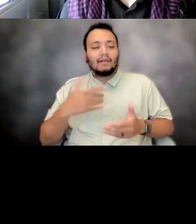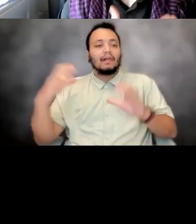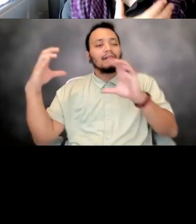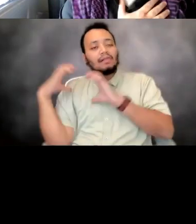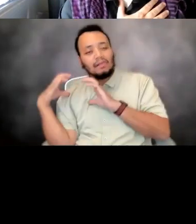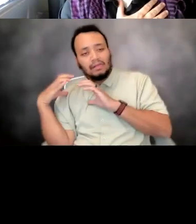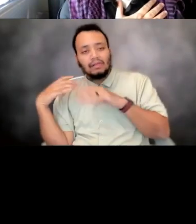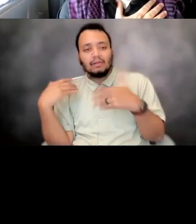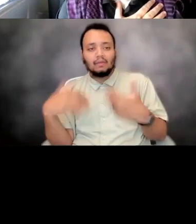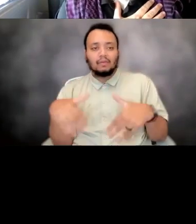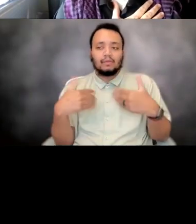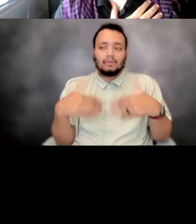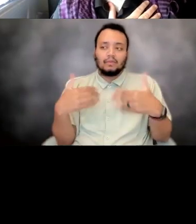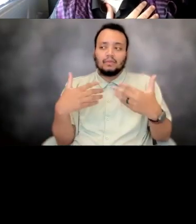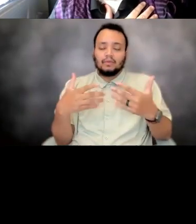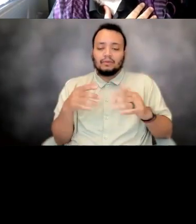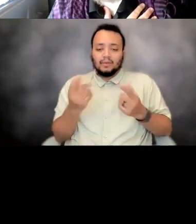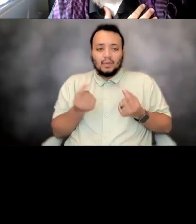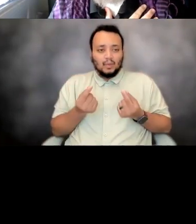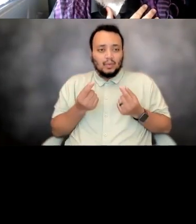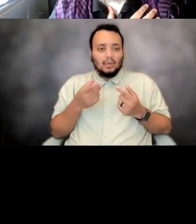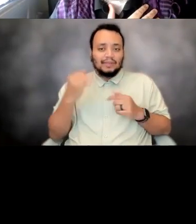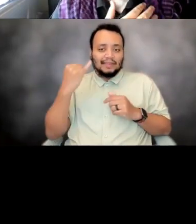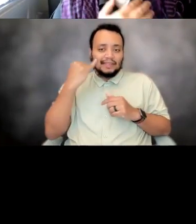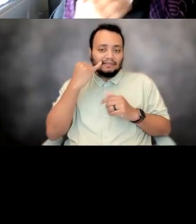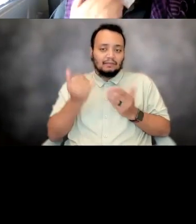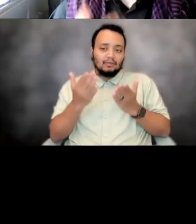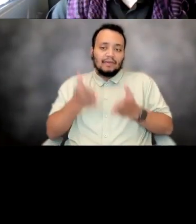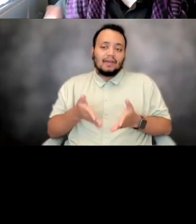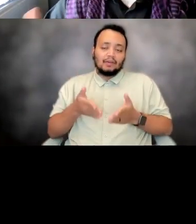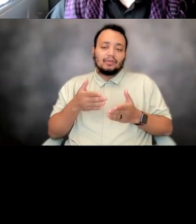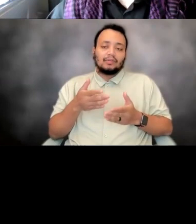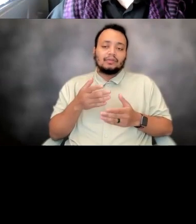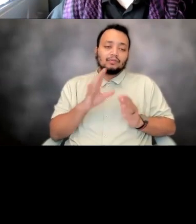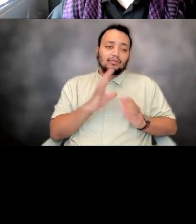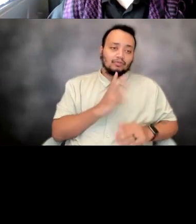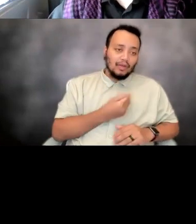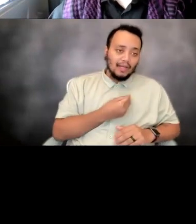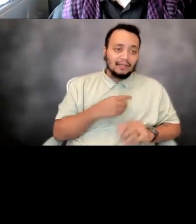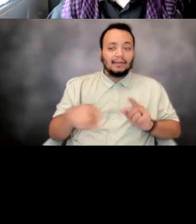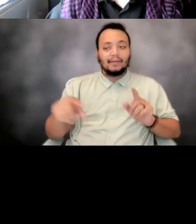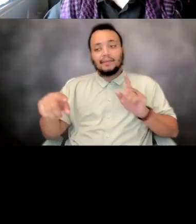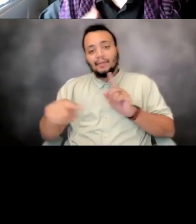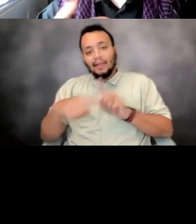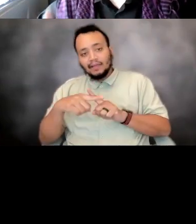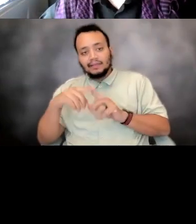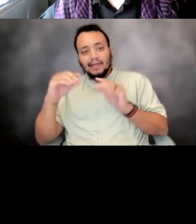of having a trans identity or a trans experience and who are also providers are having to wear